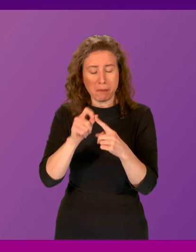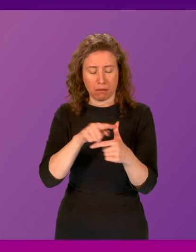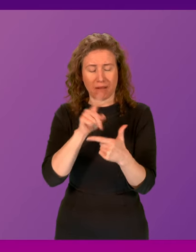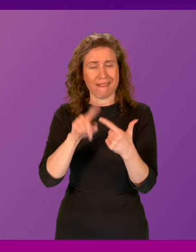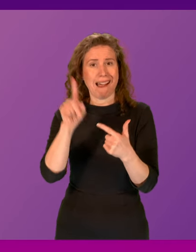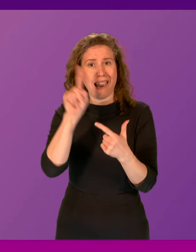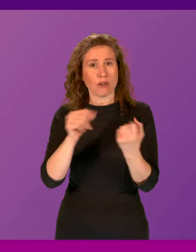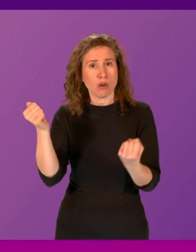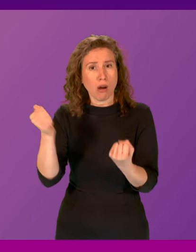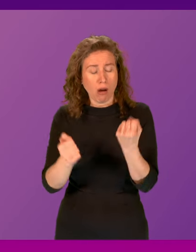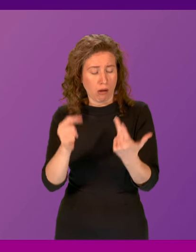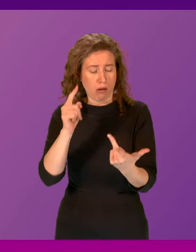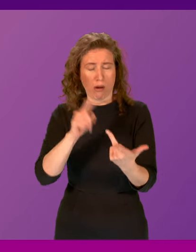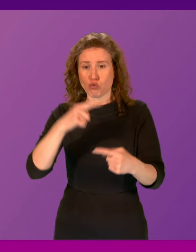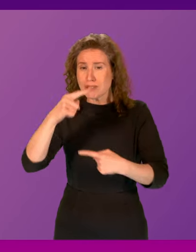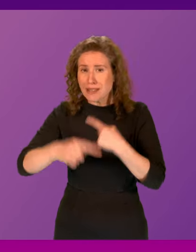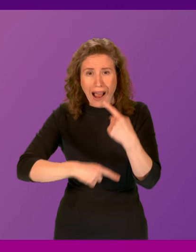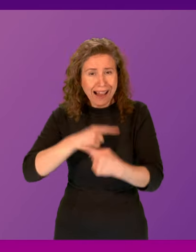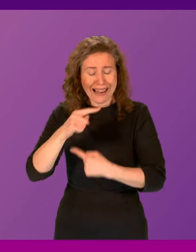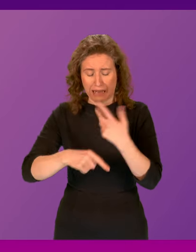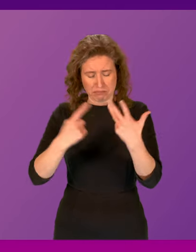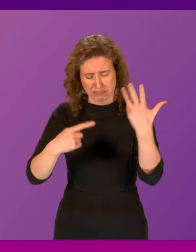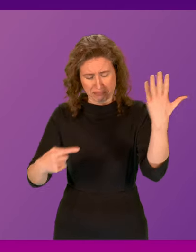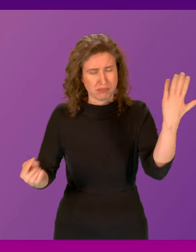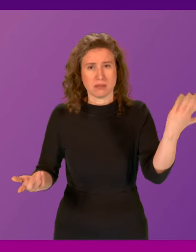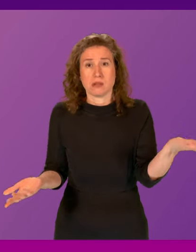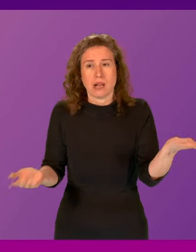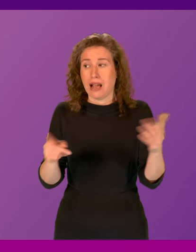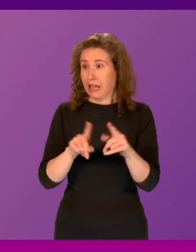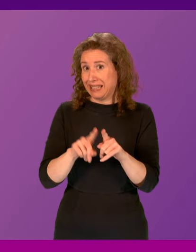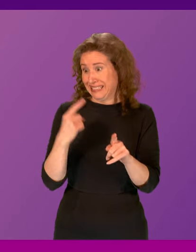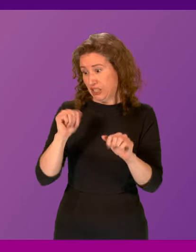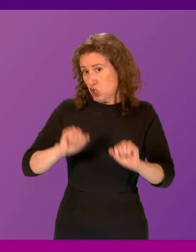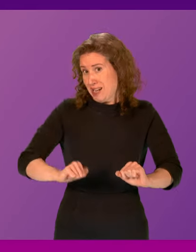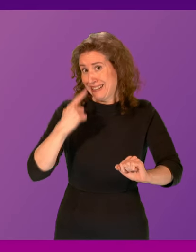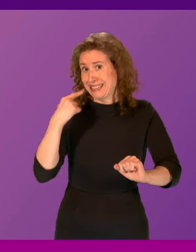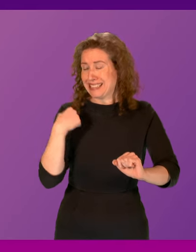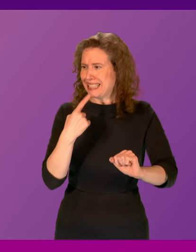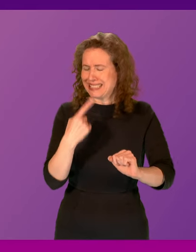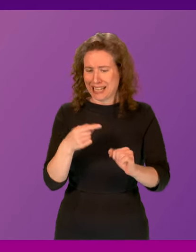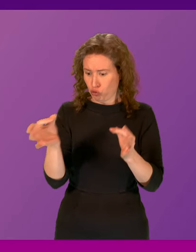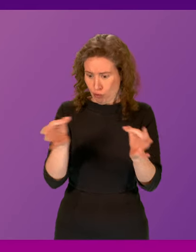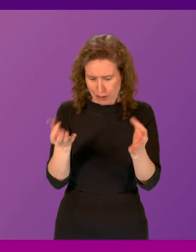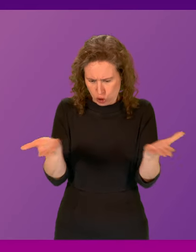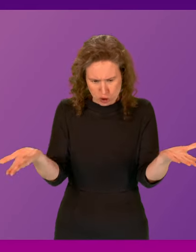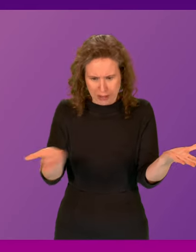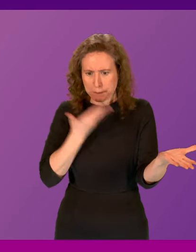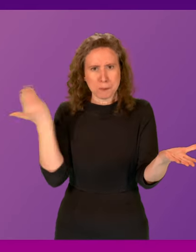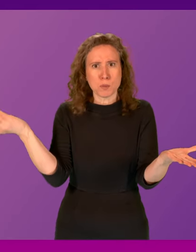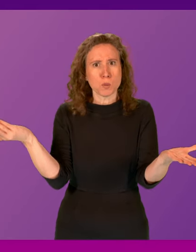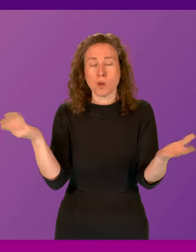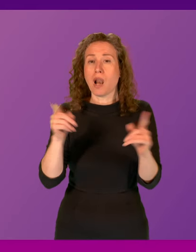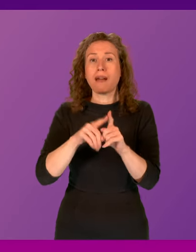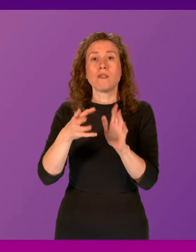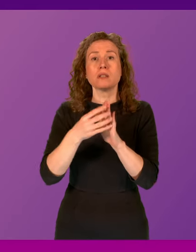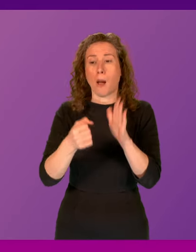and more. Yesterday, the committee’s chair, Chris Stark, said that the strategy is just not there. Take tree planting, for example. The committee says that Scotland